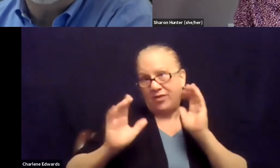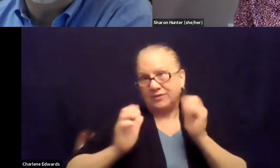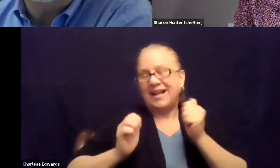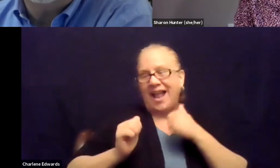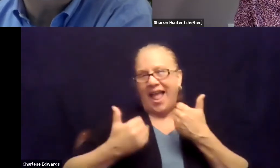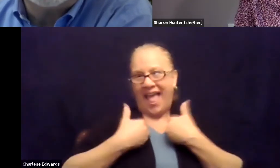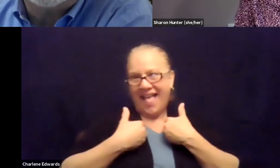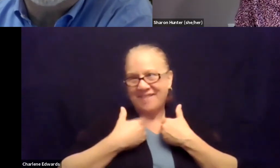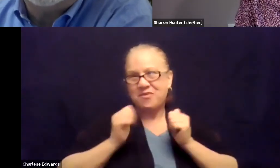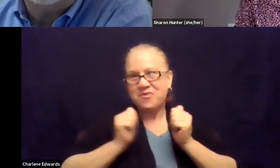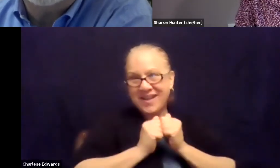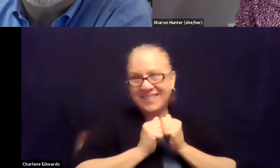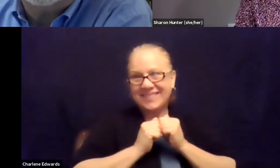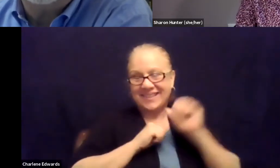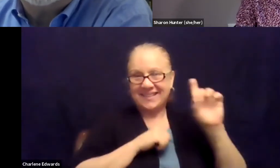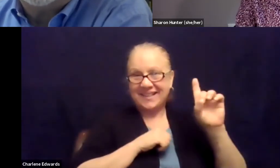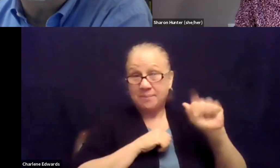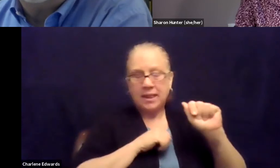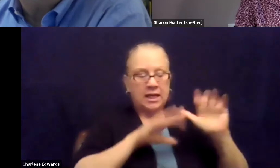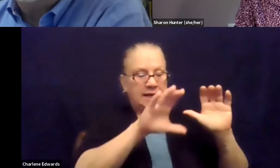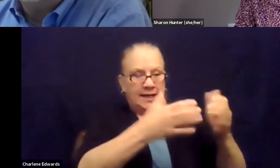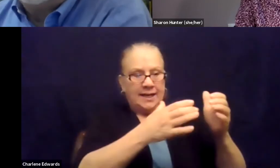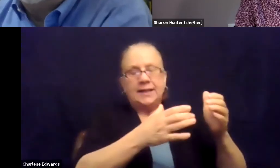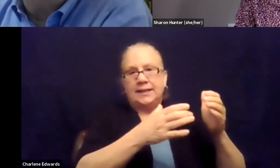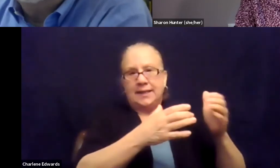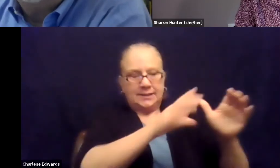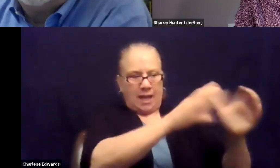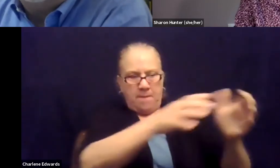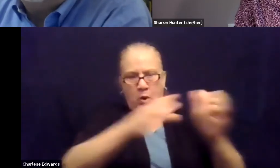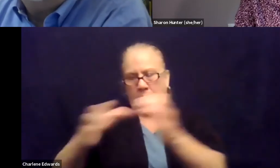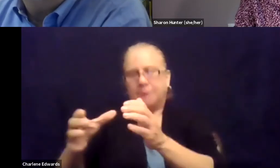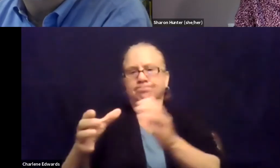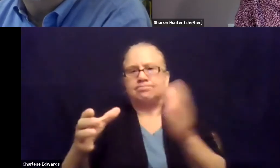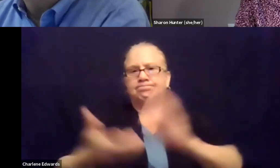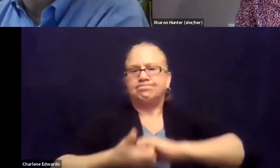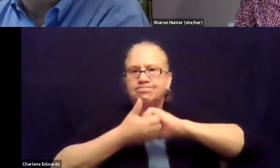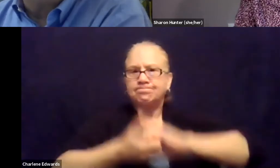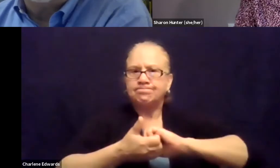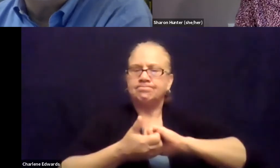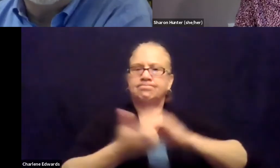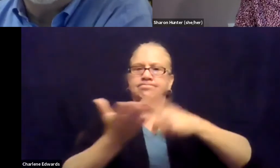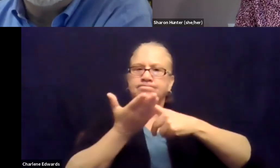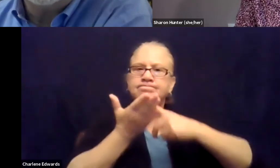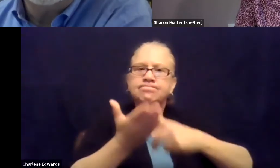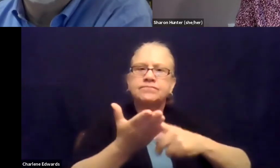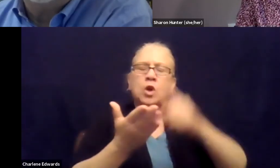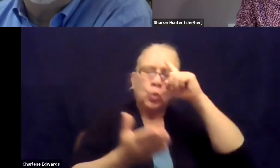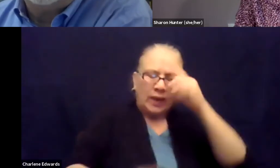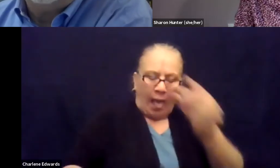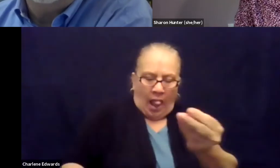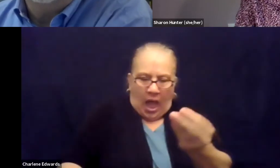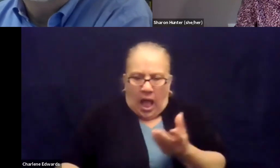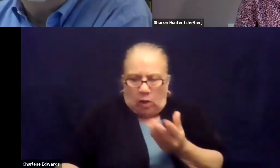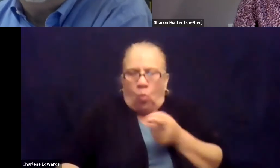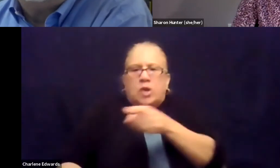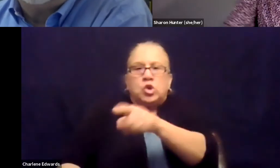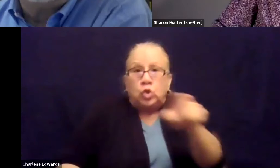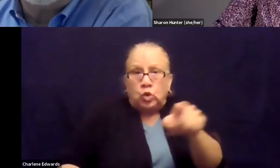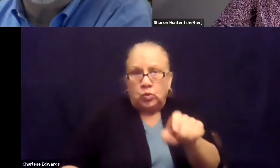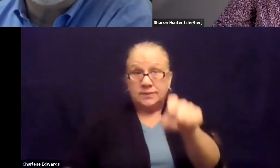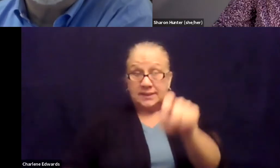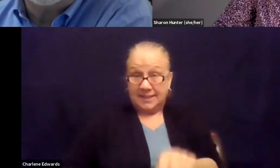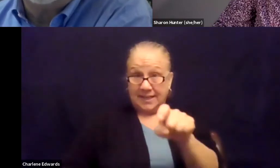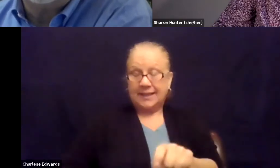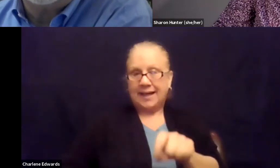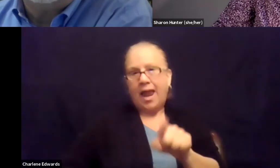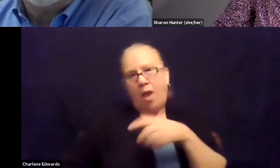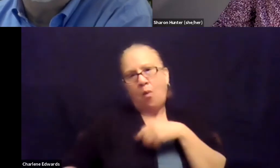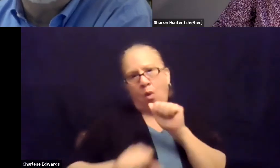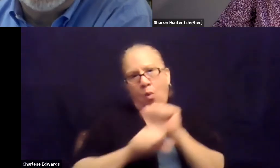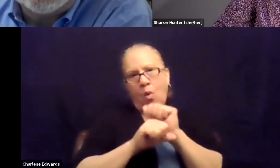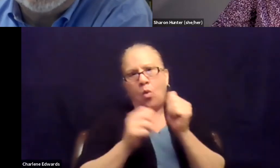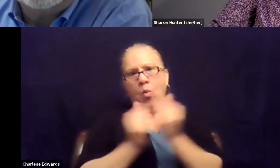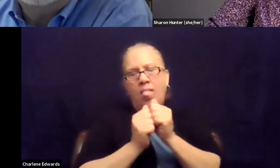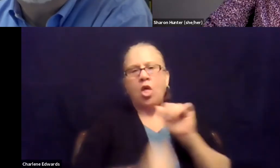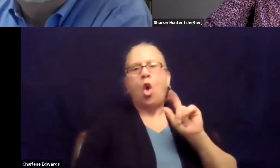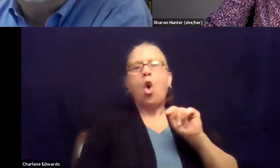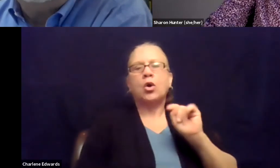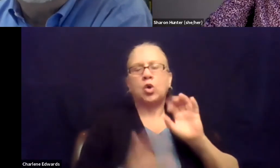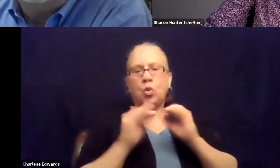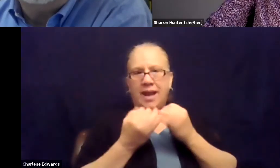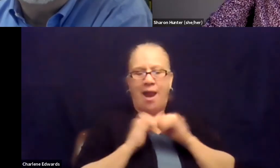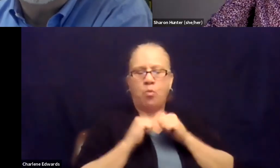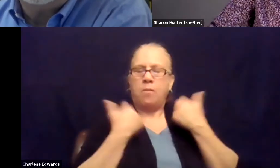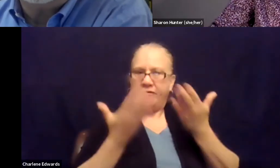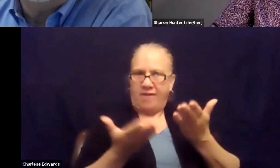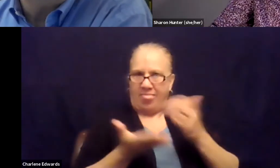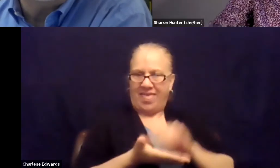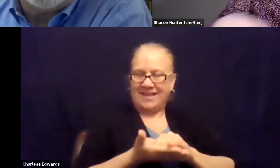the disability community. I'd rather work with the arts organizations, how we can provide that. Let's